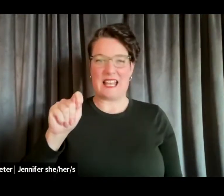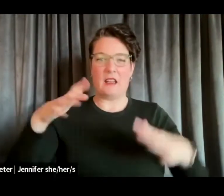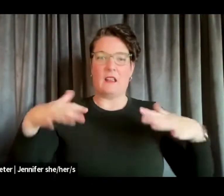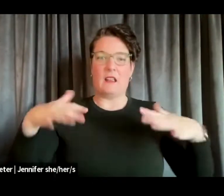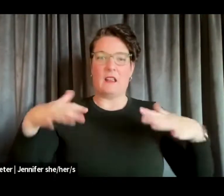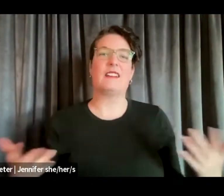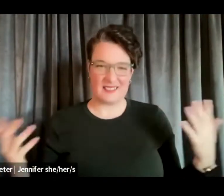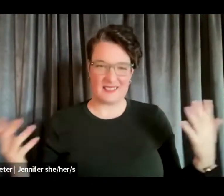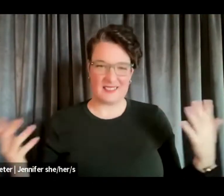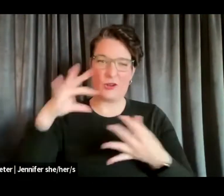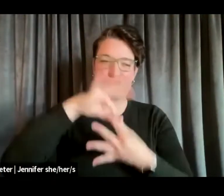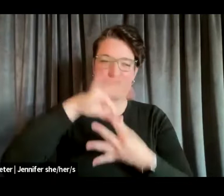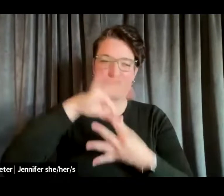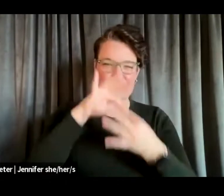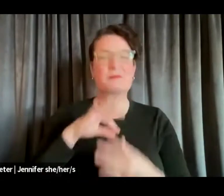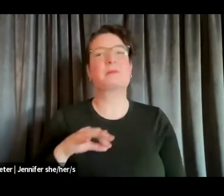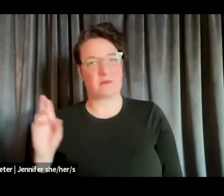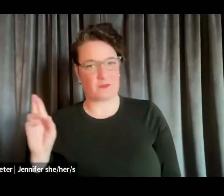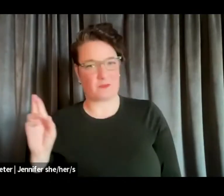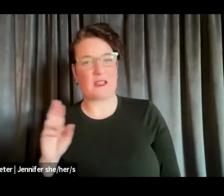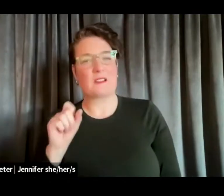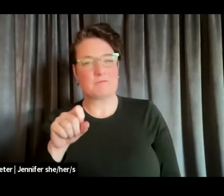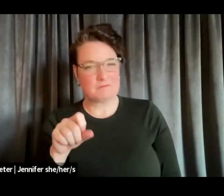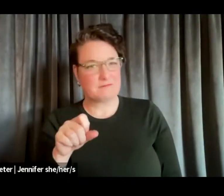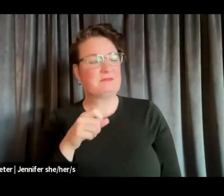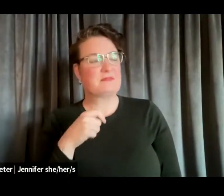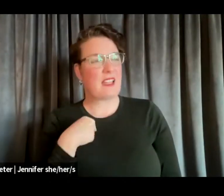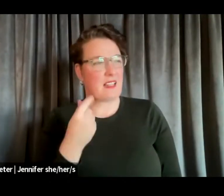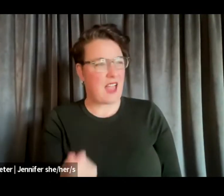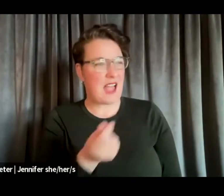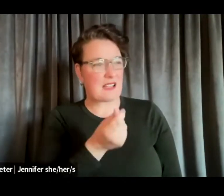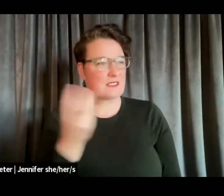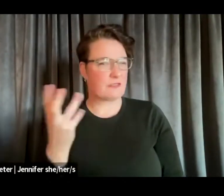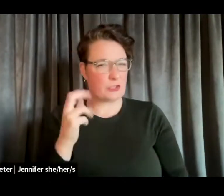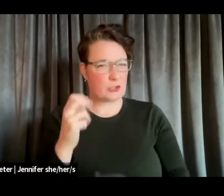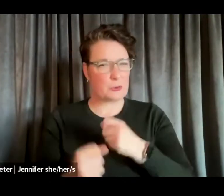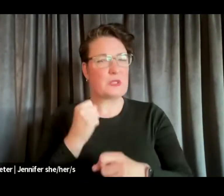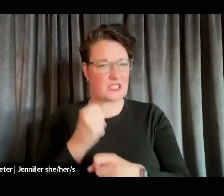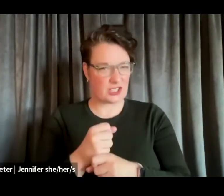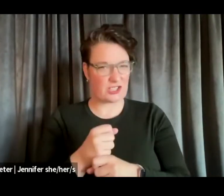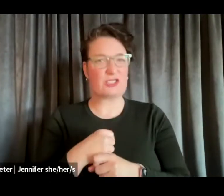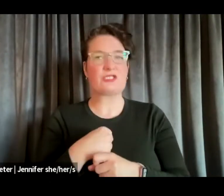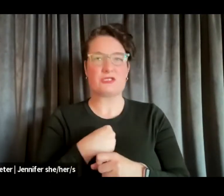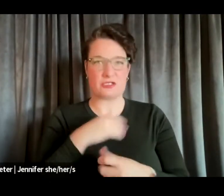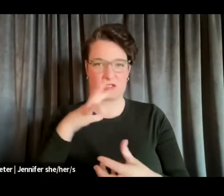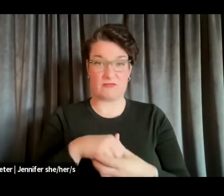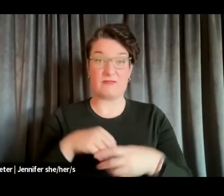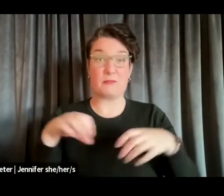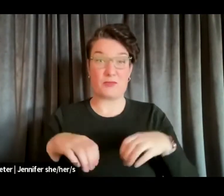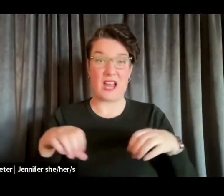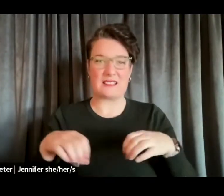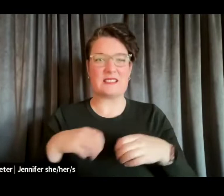in the last handful or so of years, I've practiced making soul candles too. Oh, yeah.